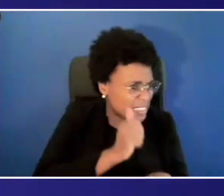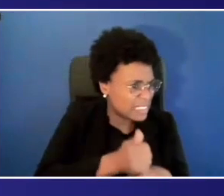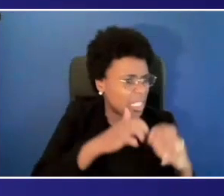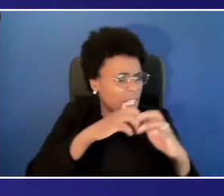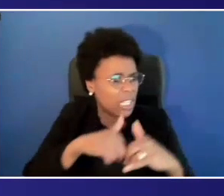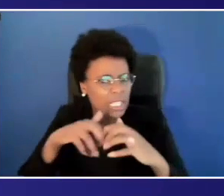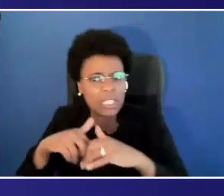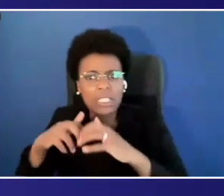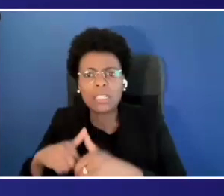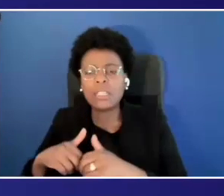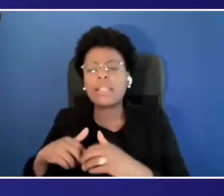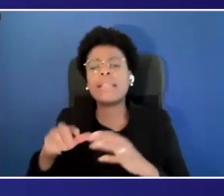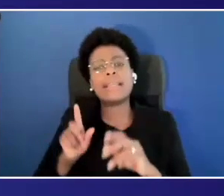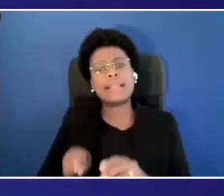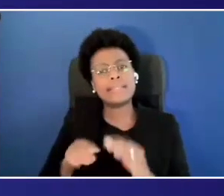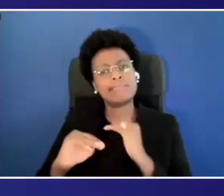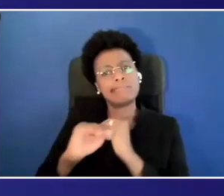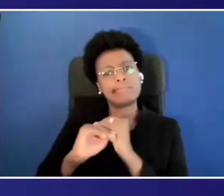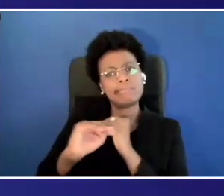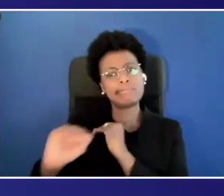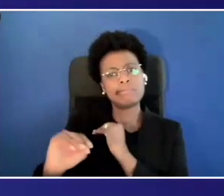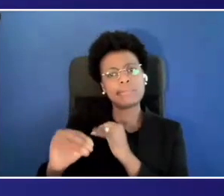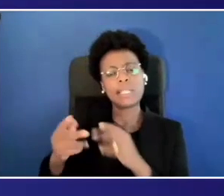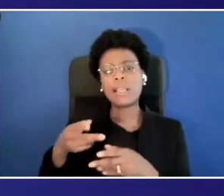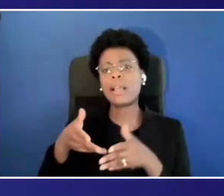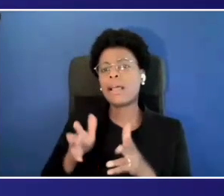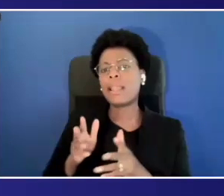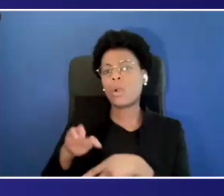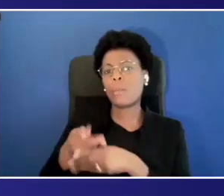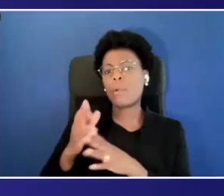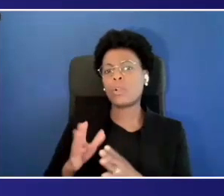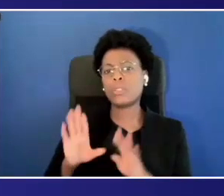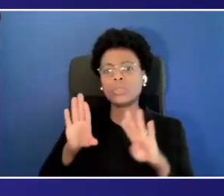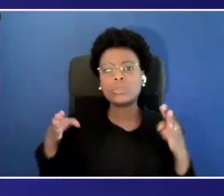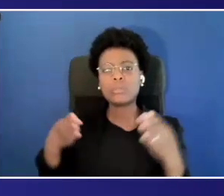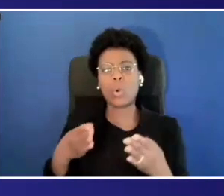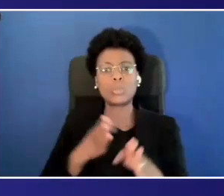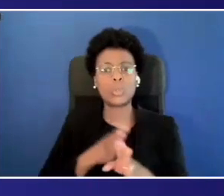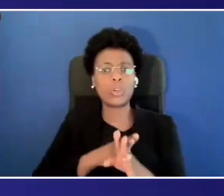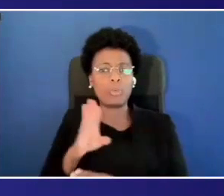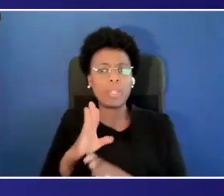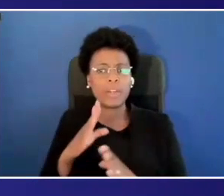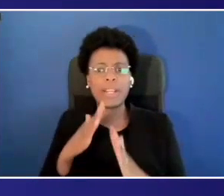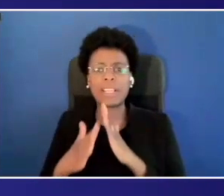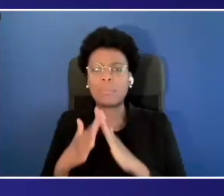One that allows borrowers to focus on their careers and communities rather than on deciphering bureaucracy.